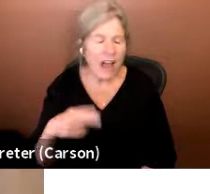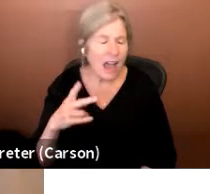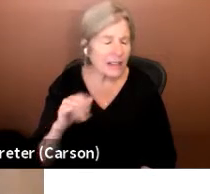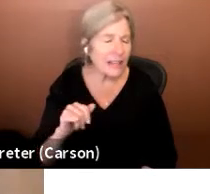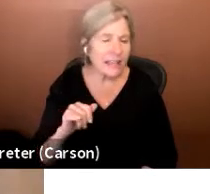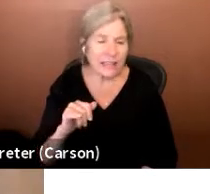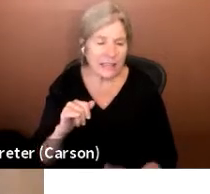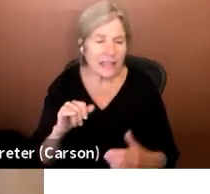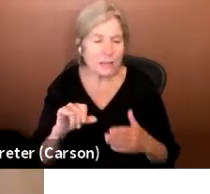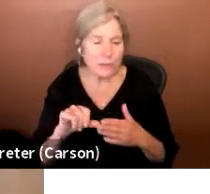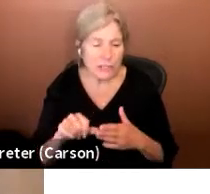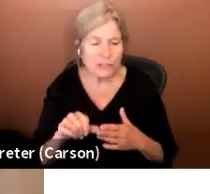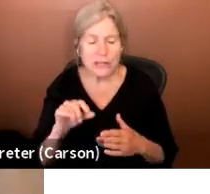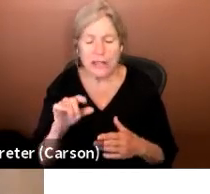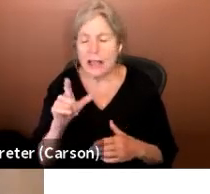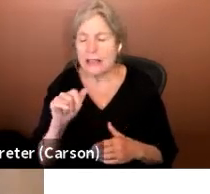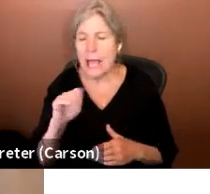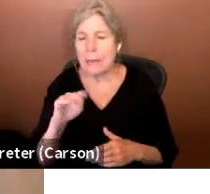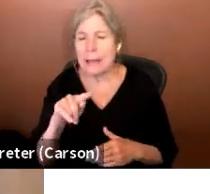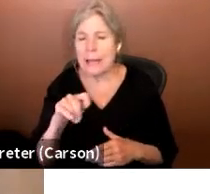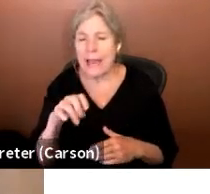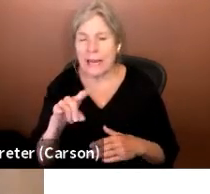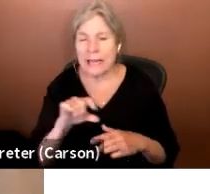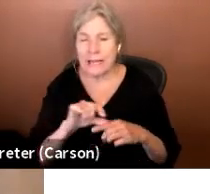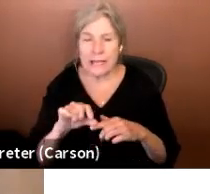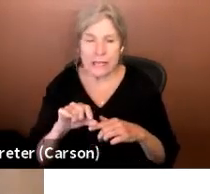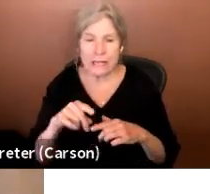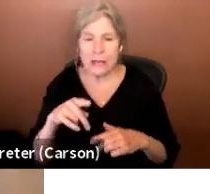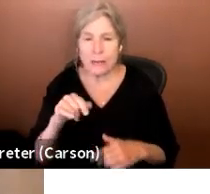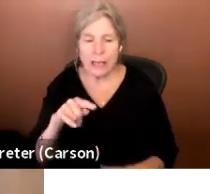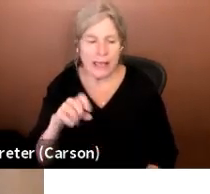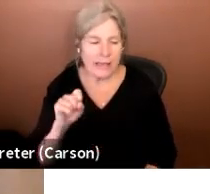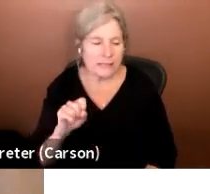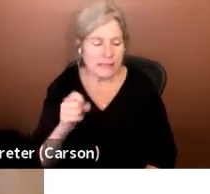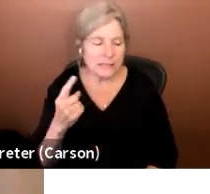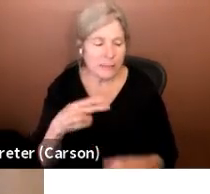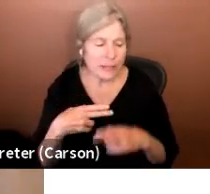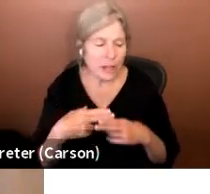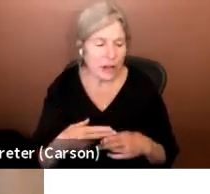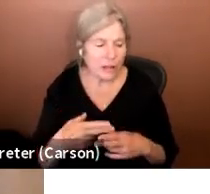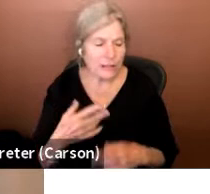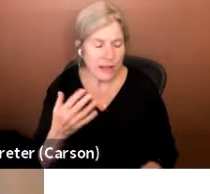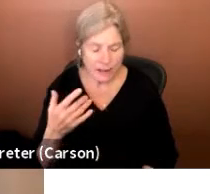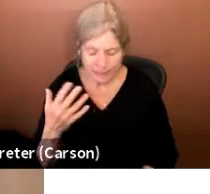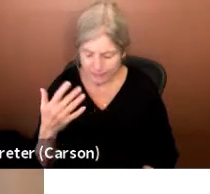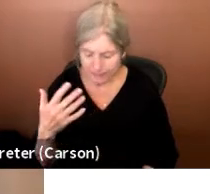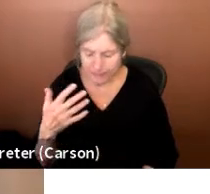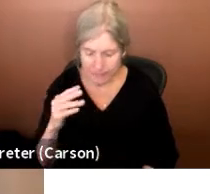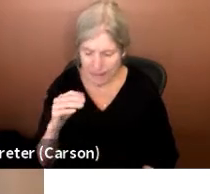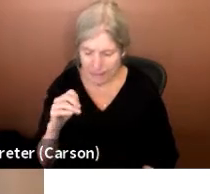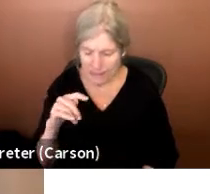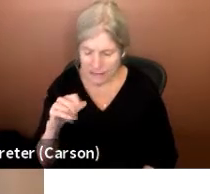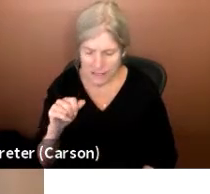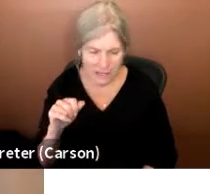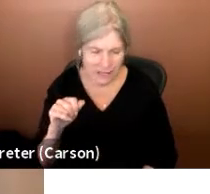laminated plates. It's a Belgian pattern touch. It's an